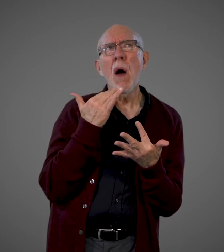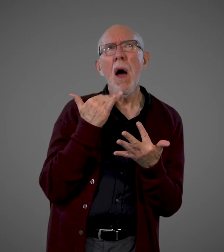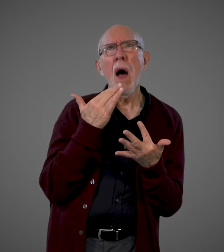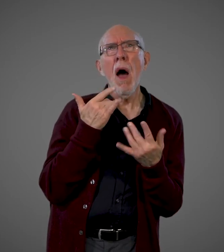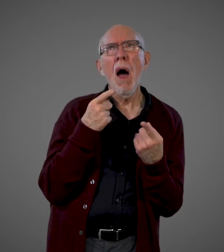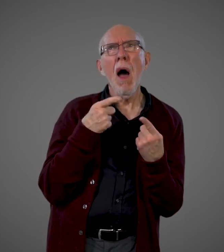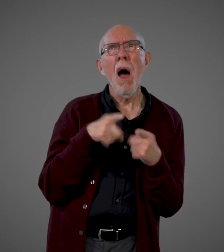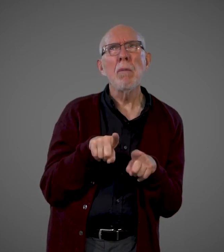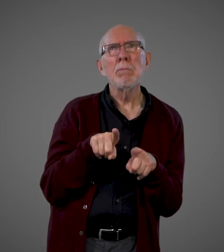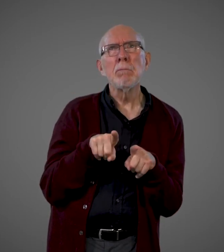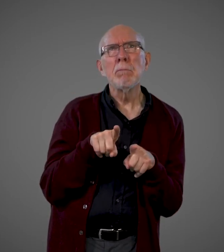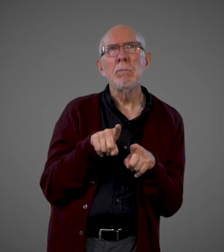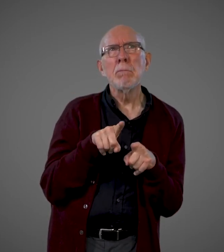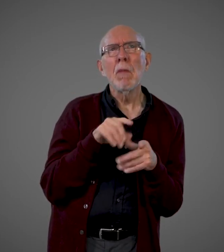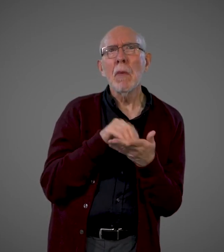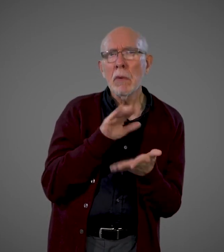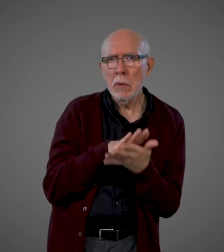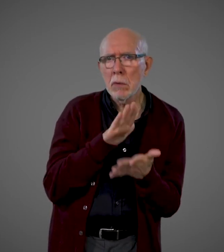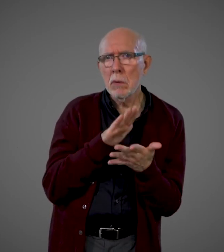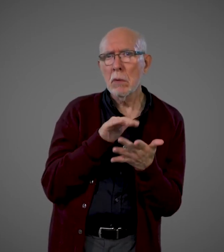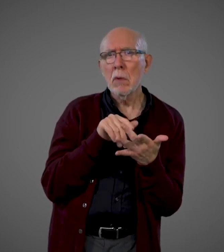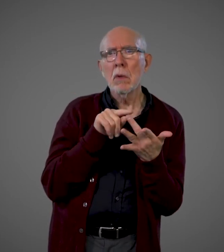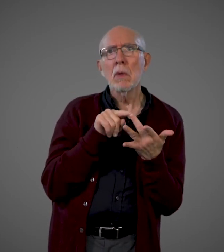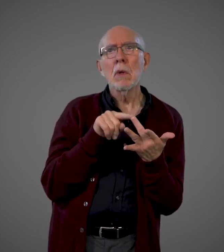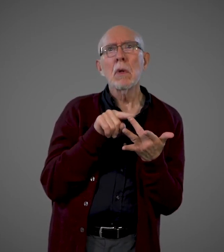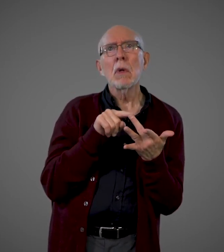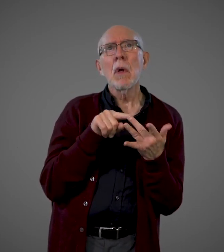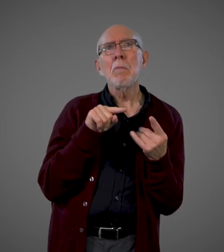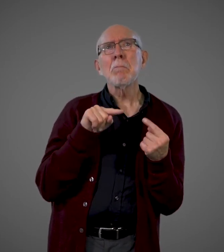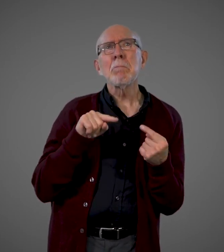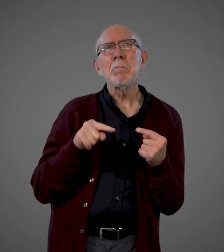Where the pain is located.